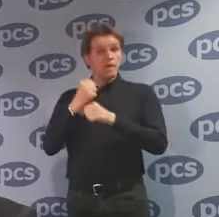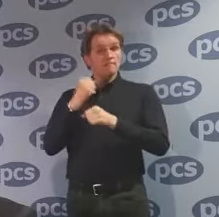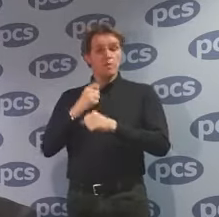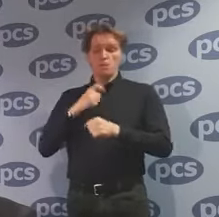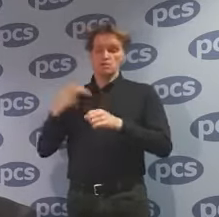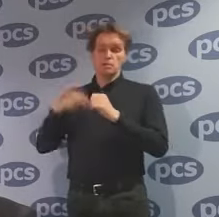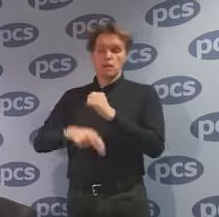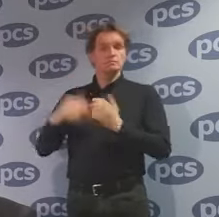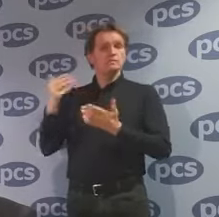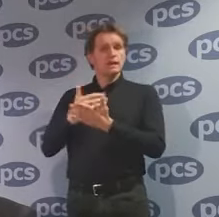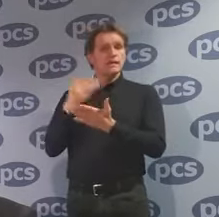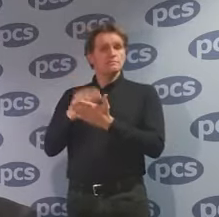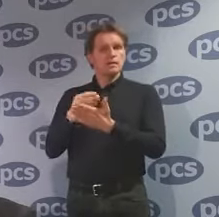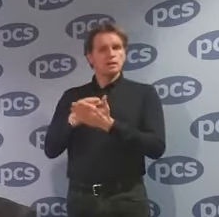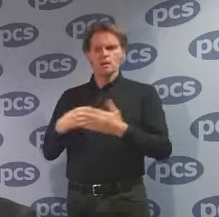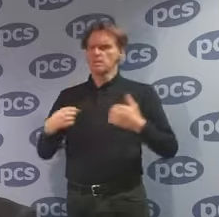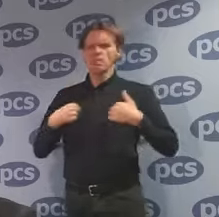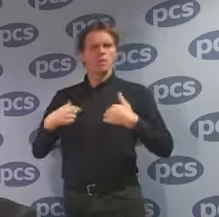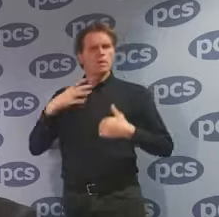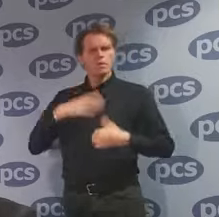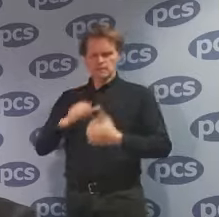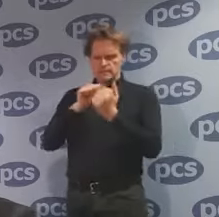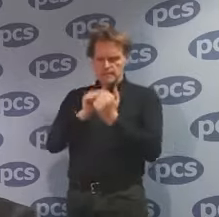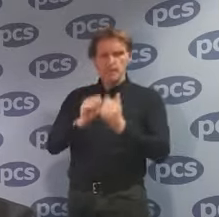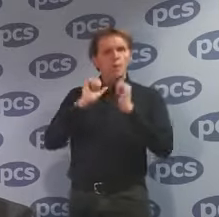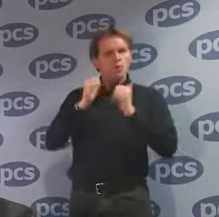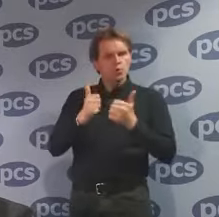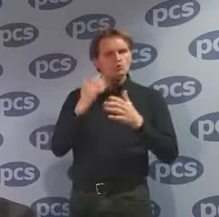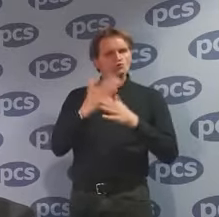their children and generations to come and we want to give decent services to